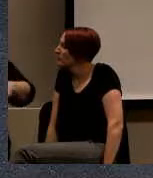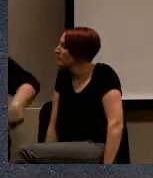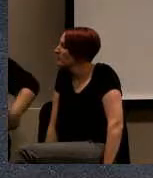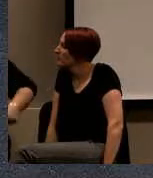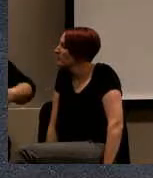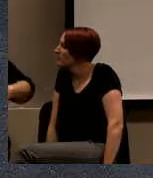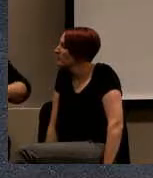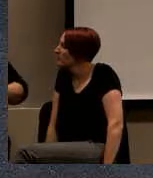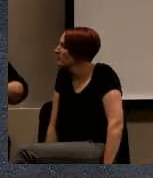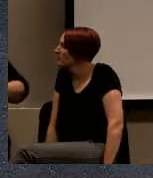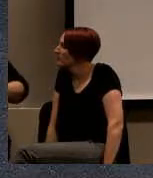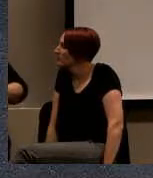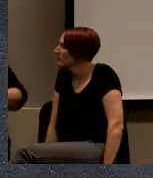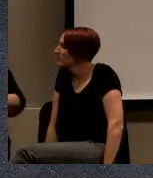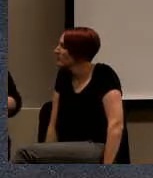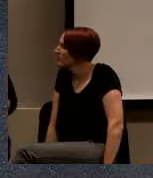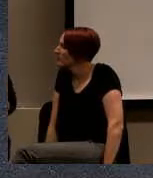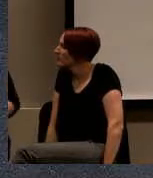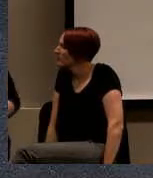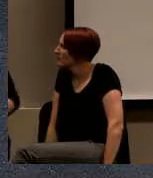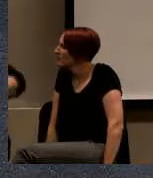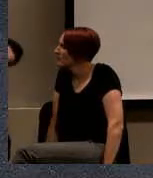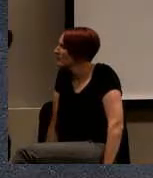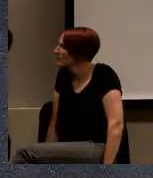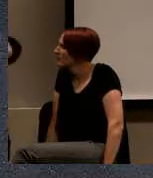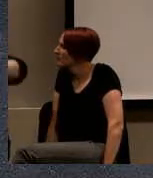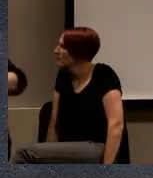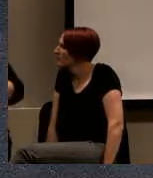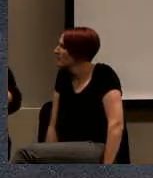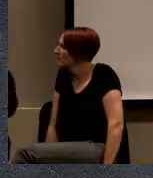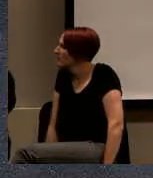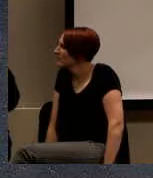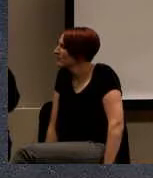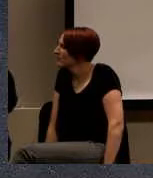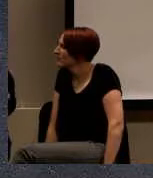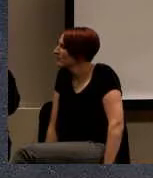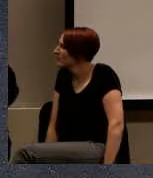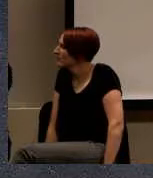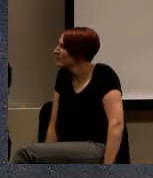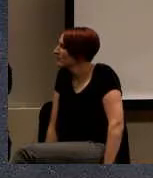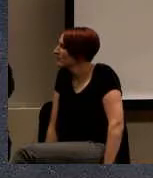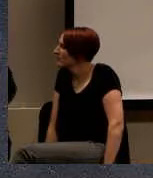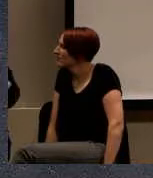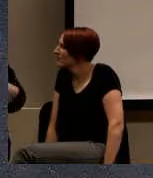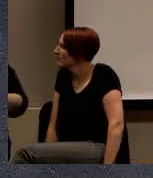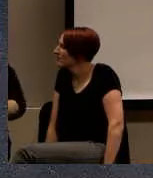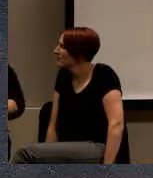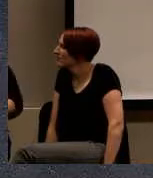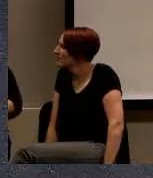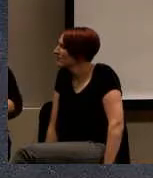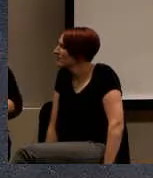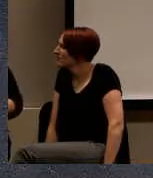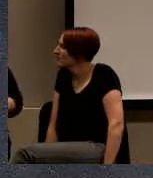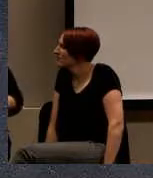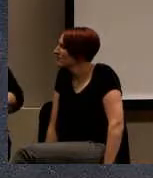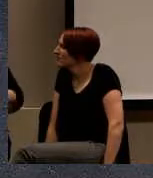Why don't you wear your shoulder belt? Well, it's uncomfortable. It rides up on my face or on my neck. Did you know that you can go on the column and